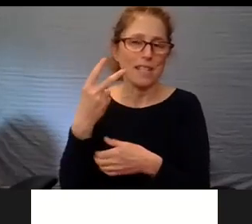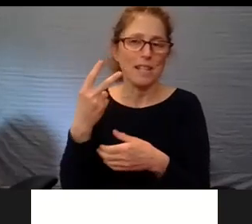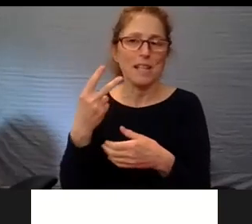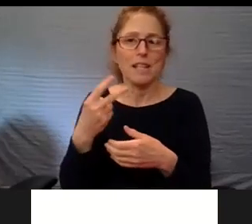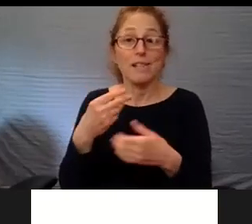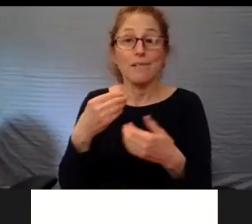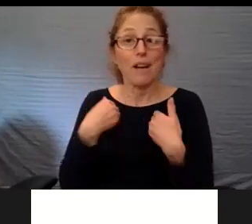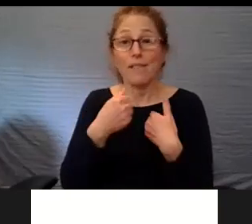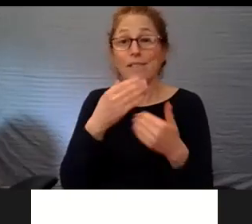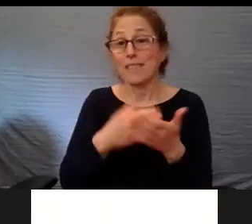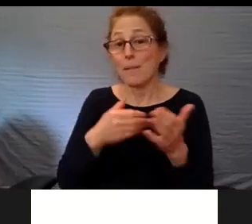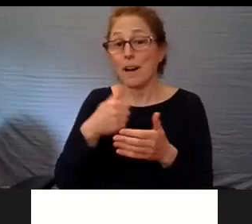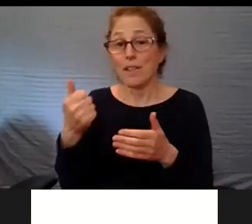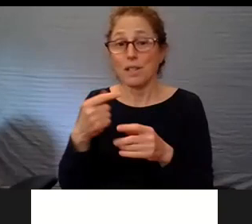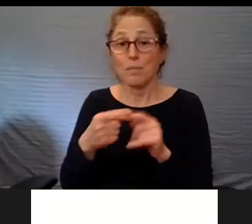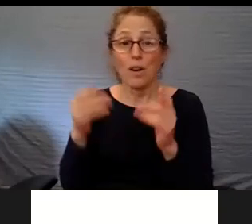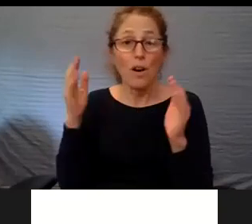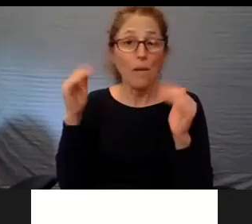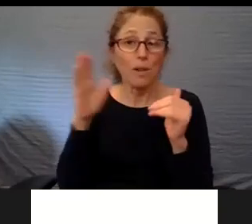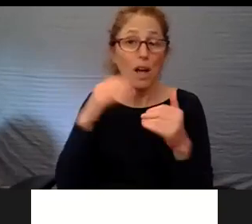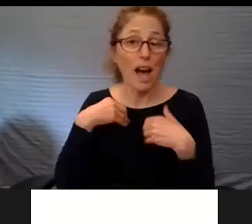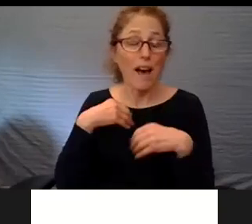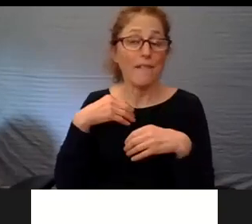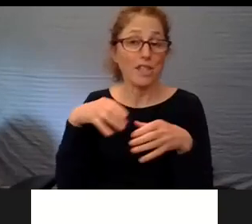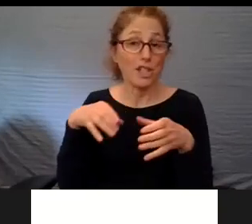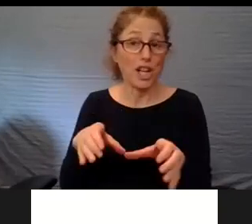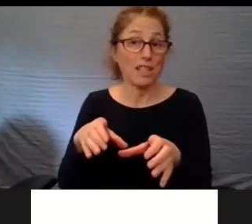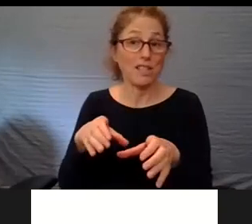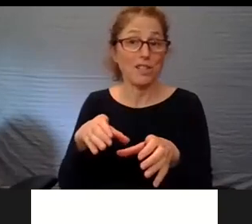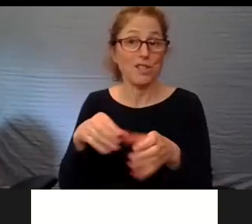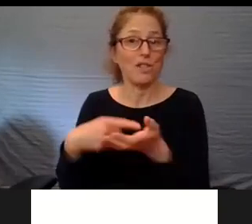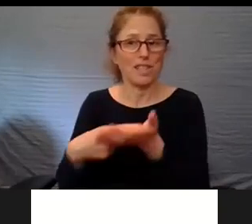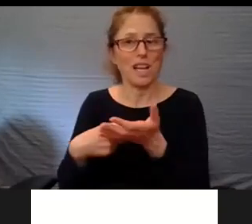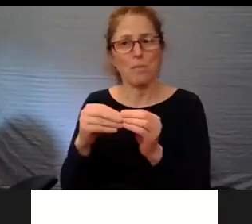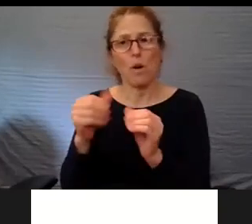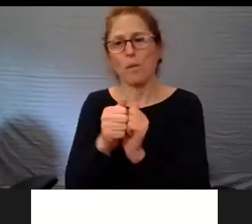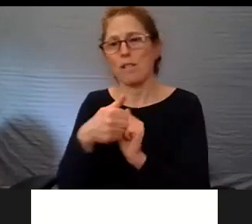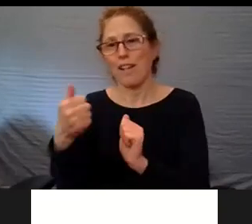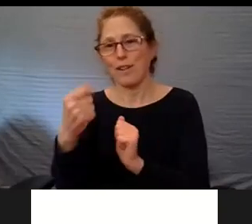we'll get into it with some of the other questions. Absolutely, thank you so much for that.